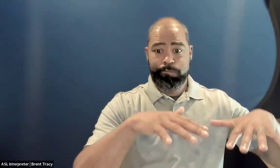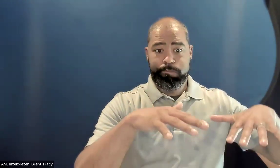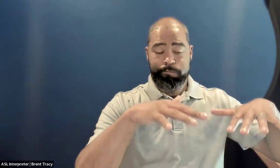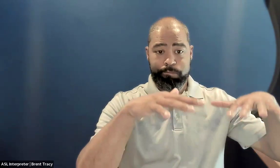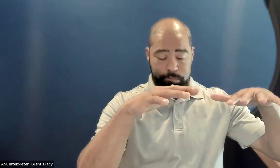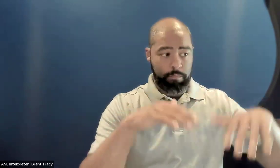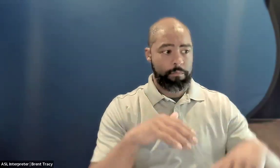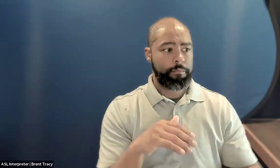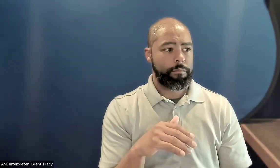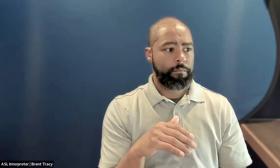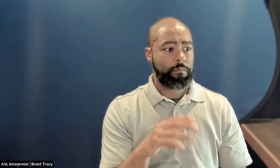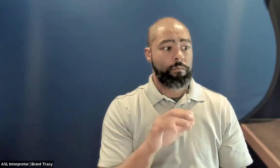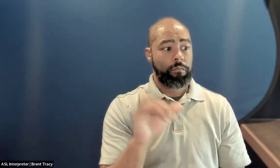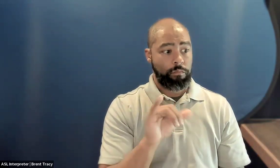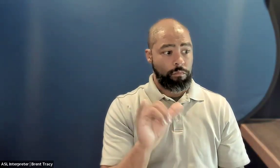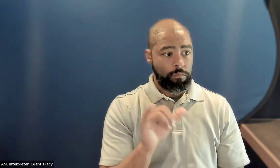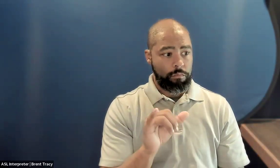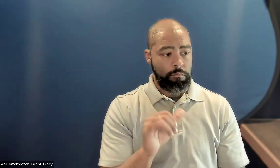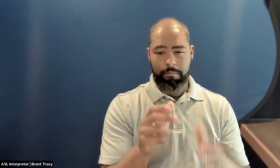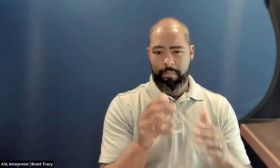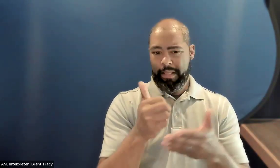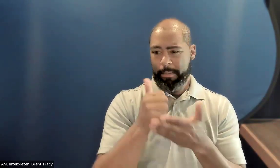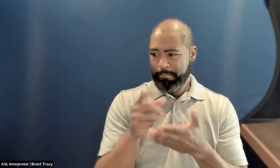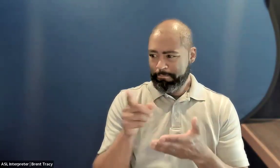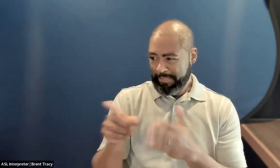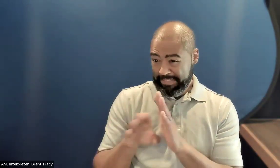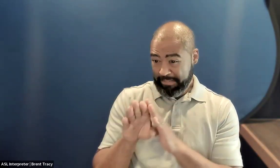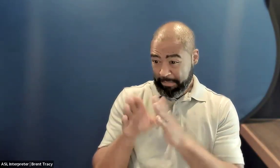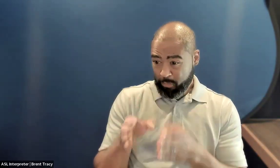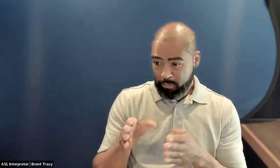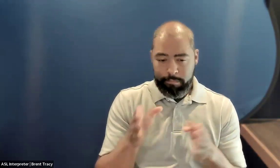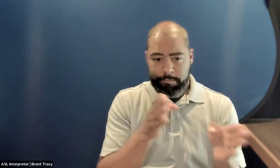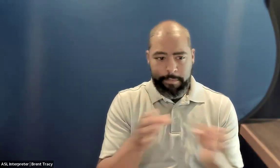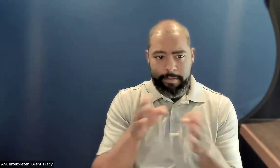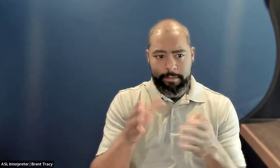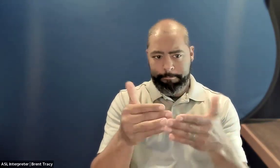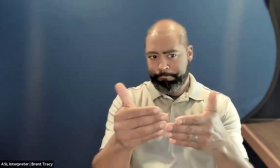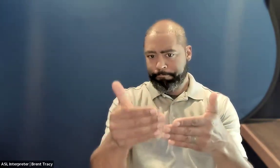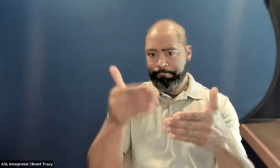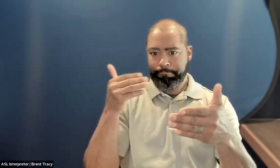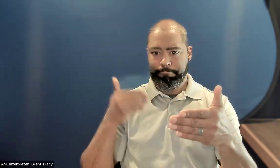provides an intermediate planning horizon for multi stage design and an event return.